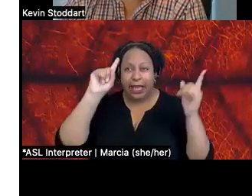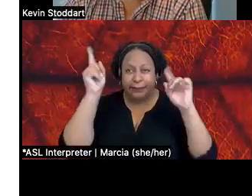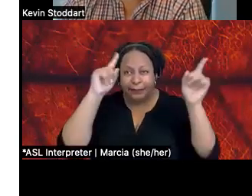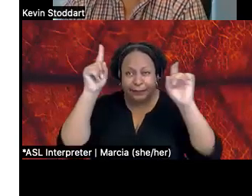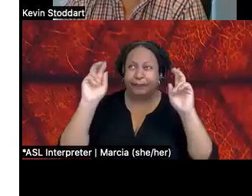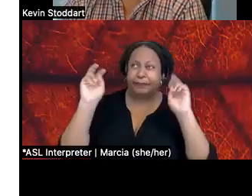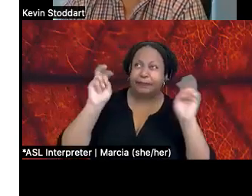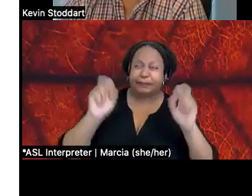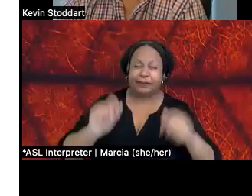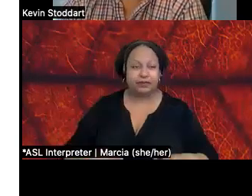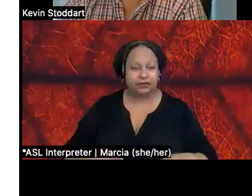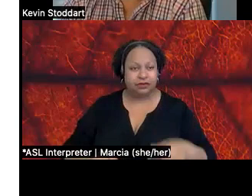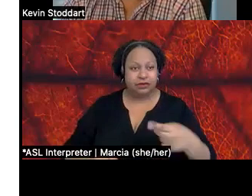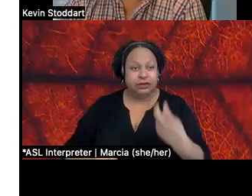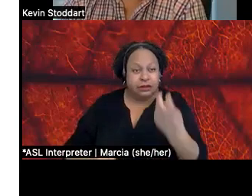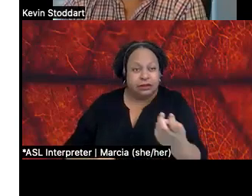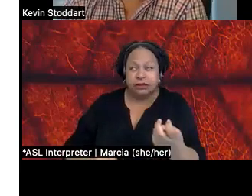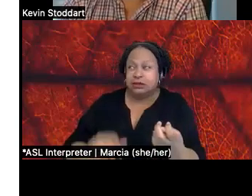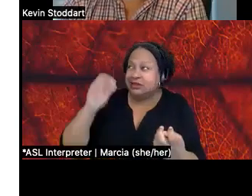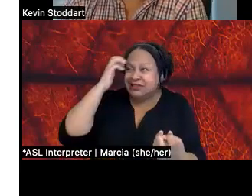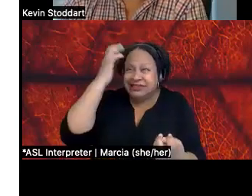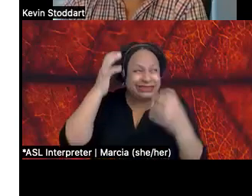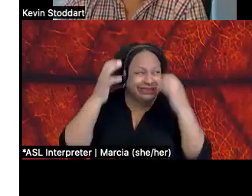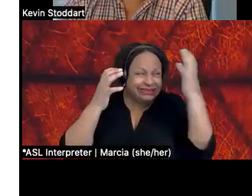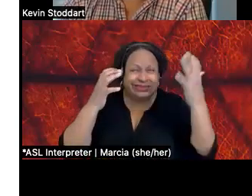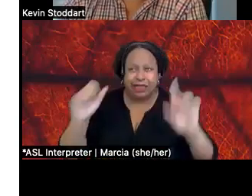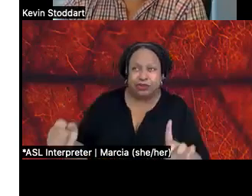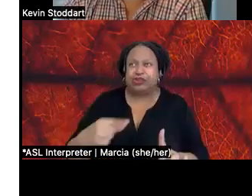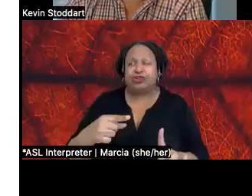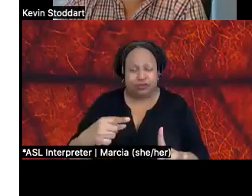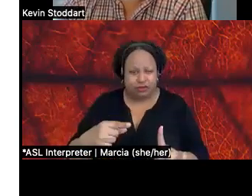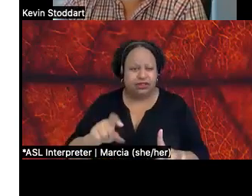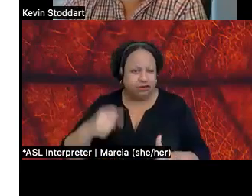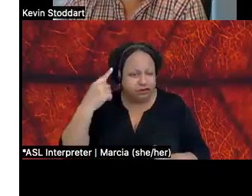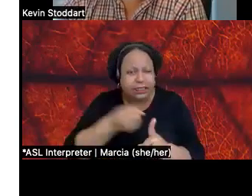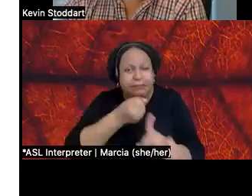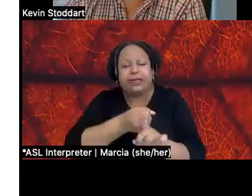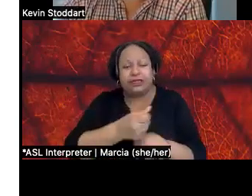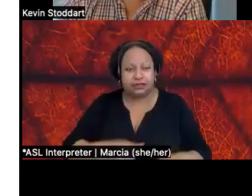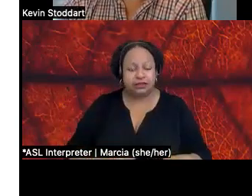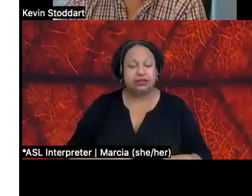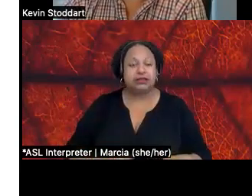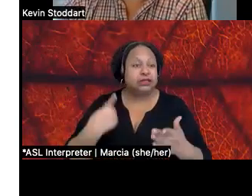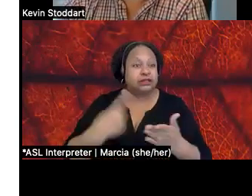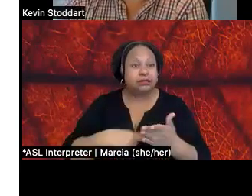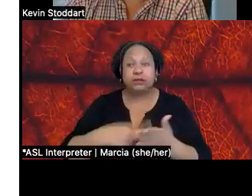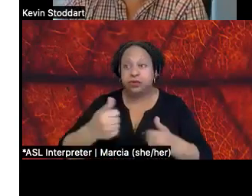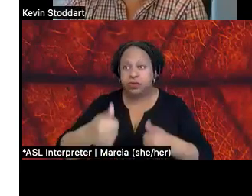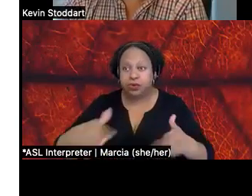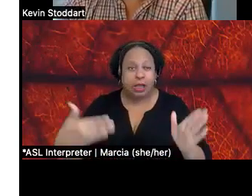We need to understand the effect of echoes and hard surfaces,